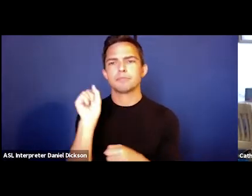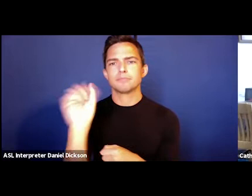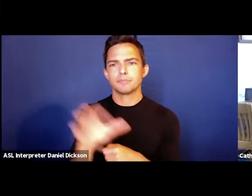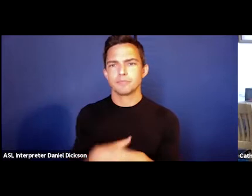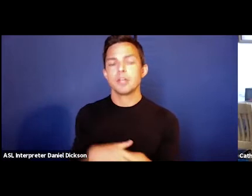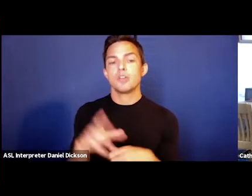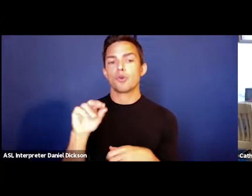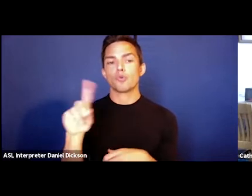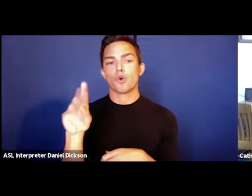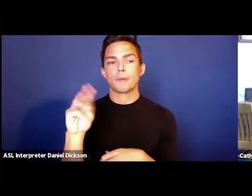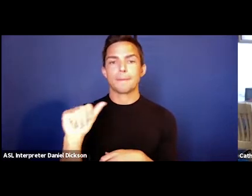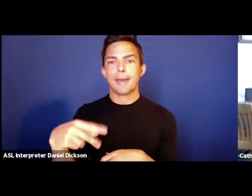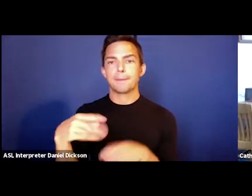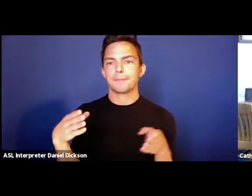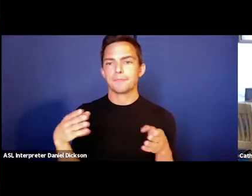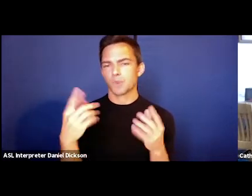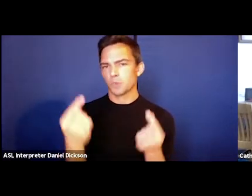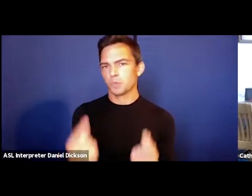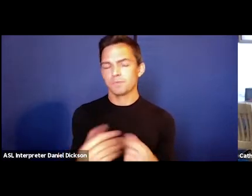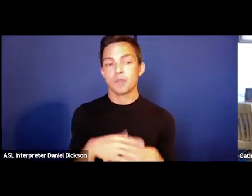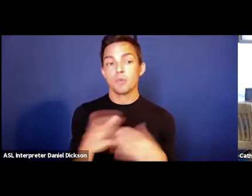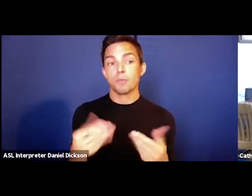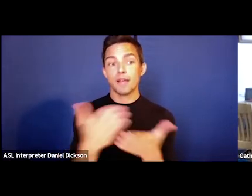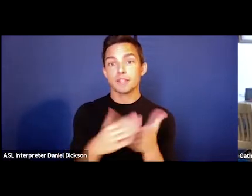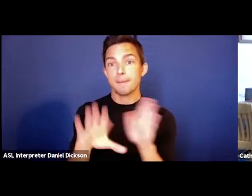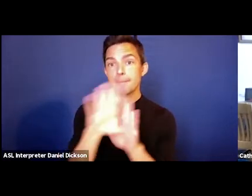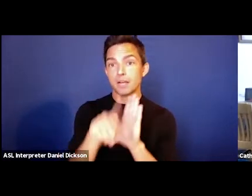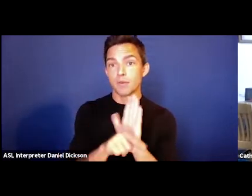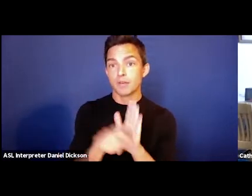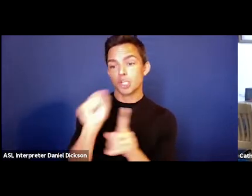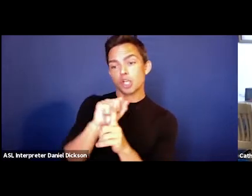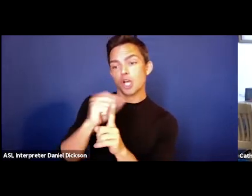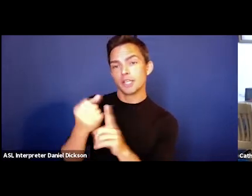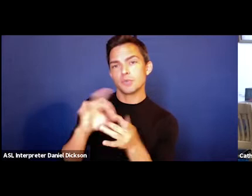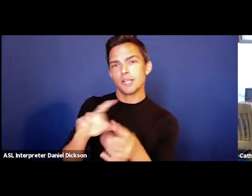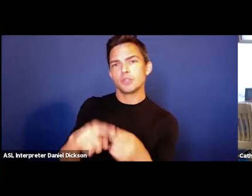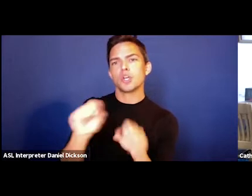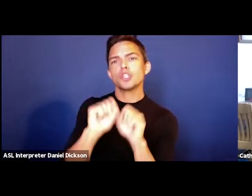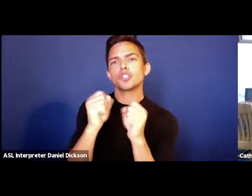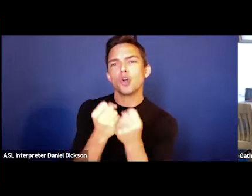map. We're going to provide some background and context about social connection, social isolation